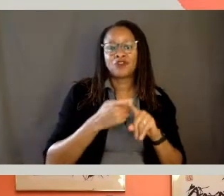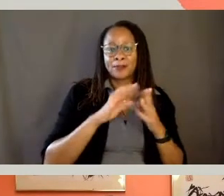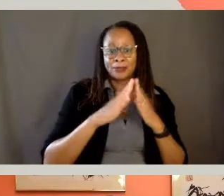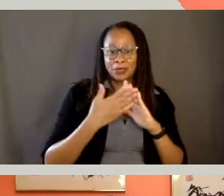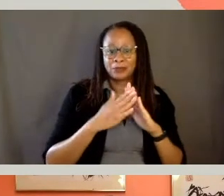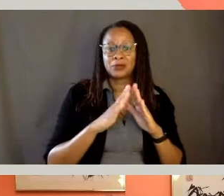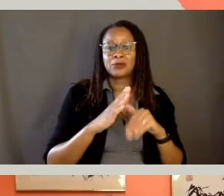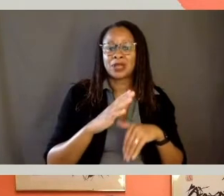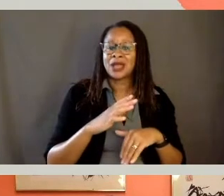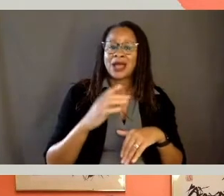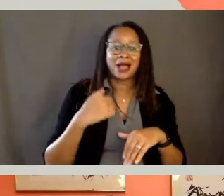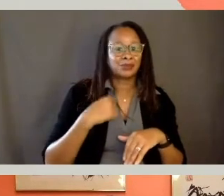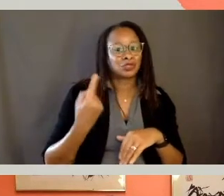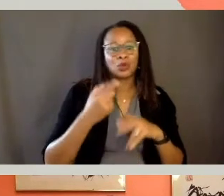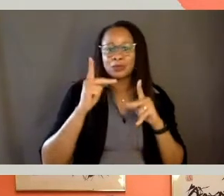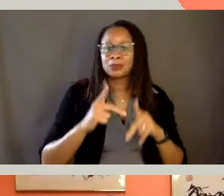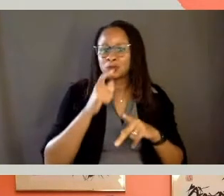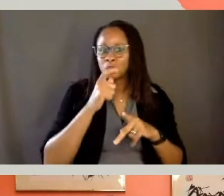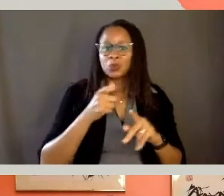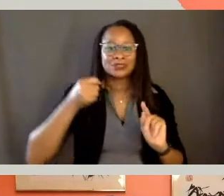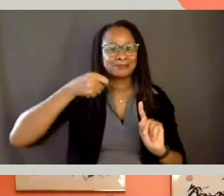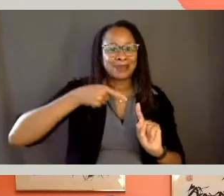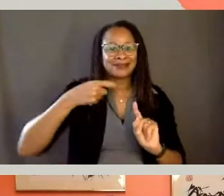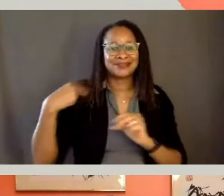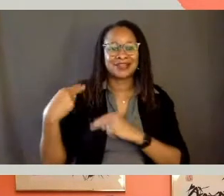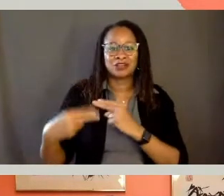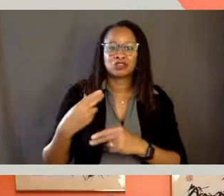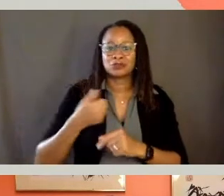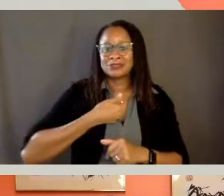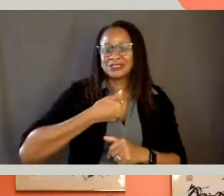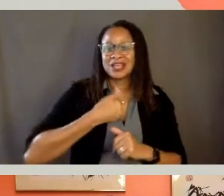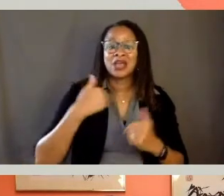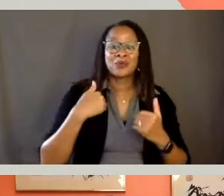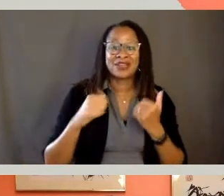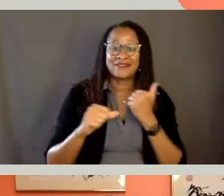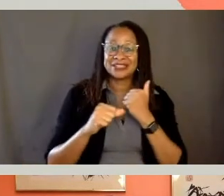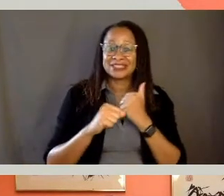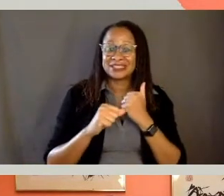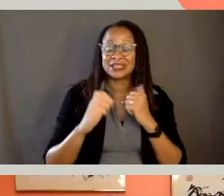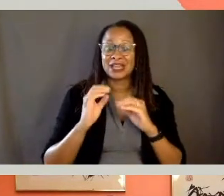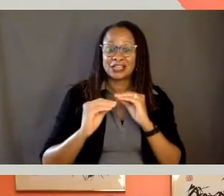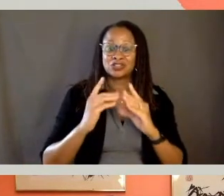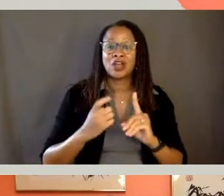I was the only one of Pakistan origin. We had Mrs. Maria who's from Pakistan.